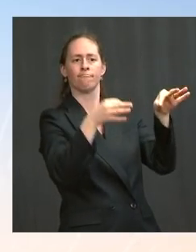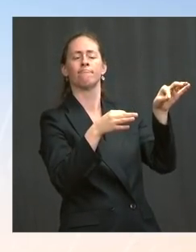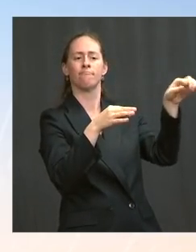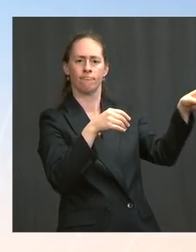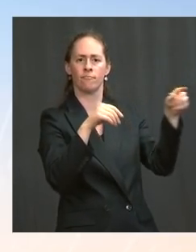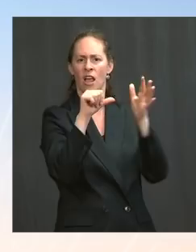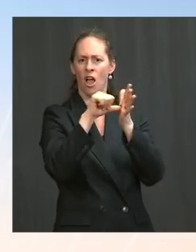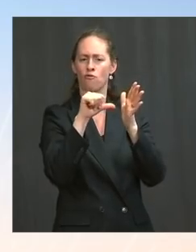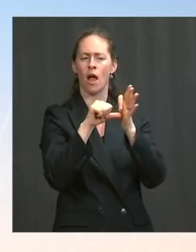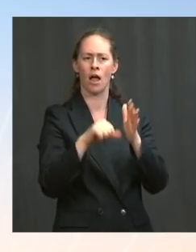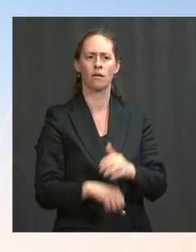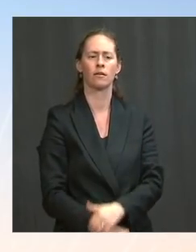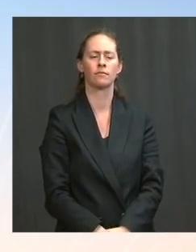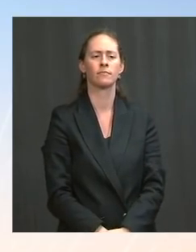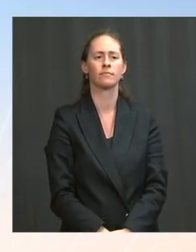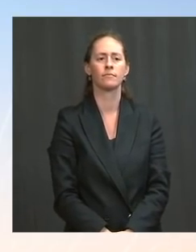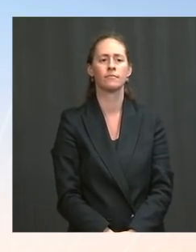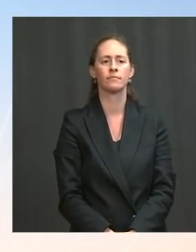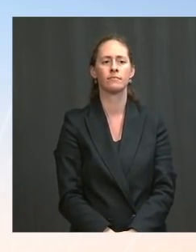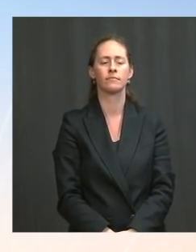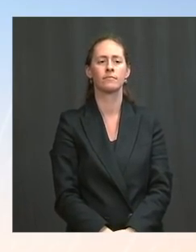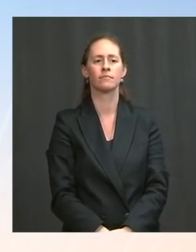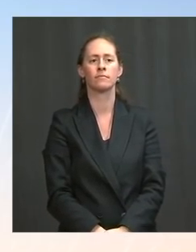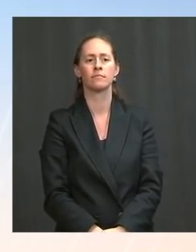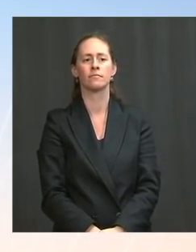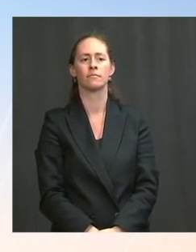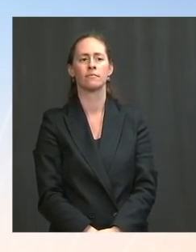against U.S. facilities in Iraq since April.